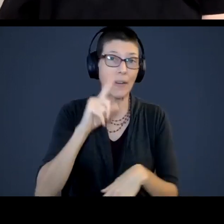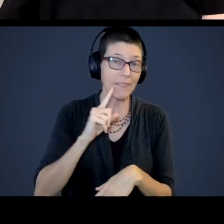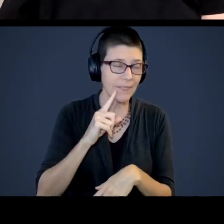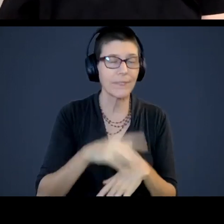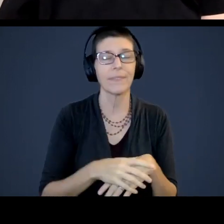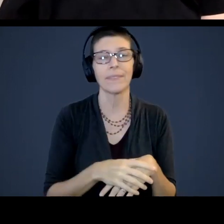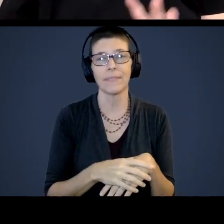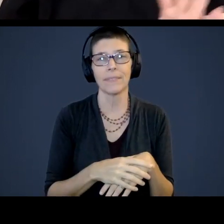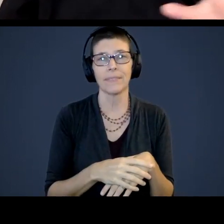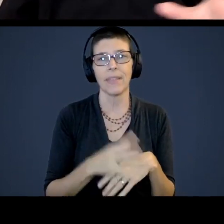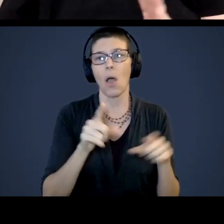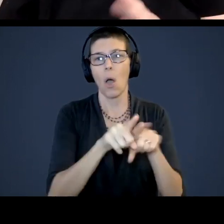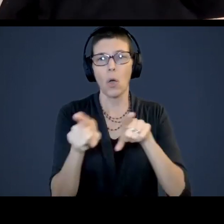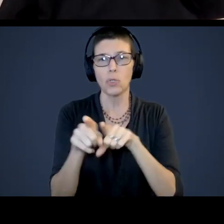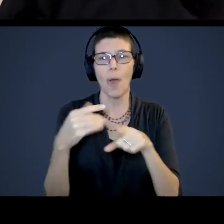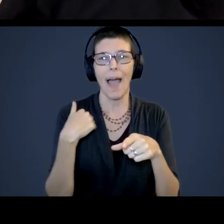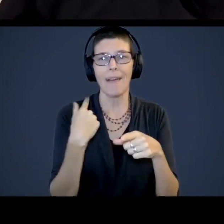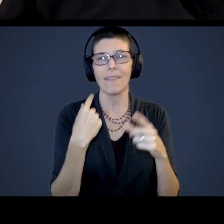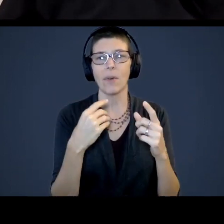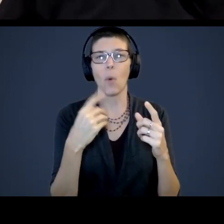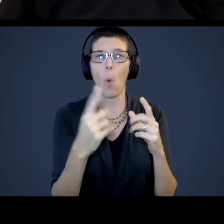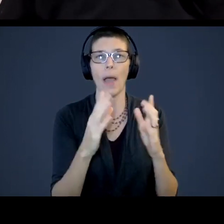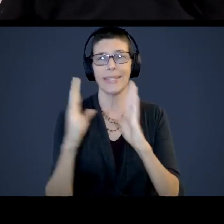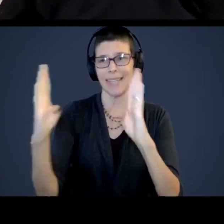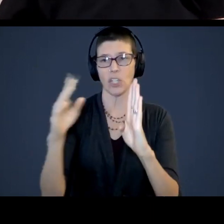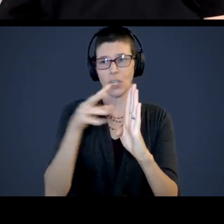And there's also a section on sign language. So if you are interested in learning sign